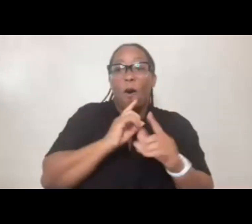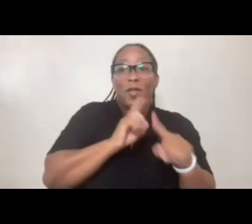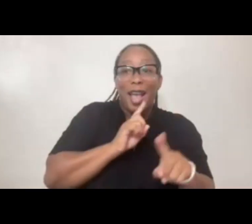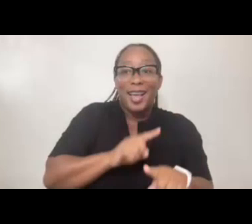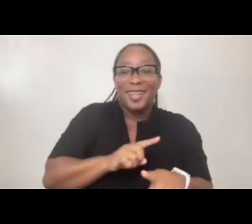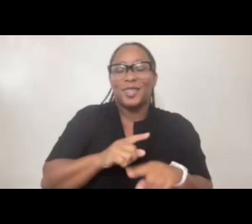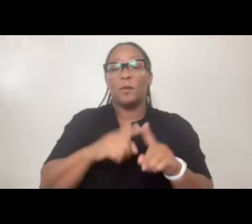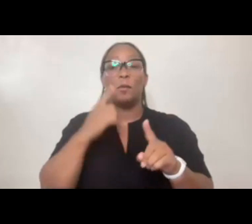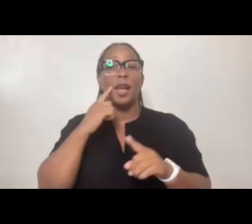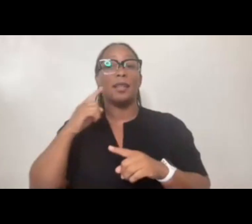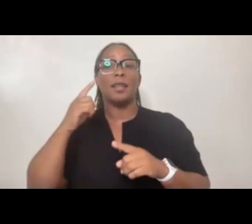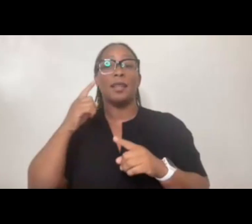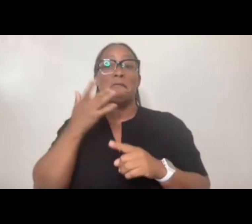but fortunately for North Carolina.